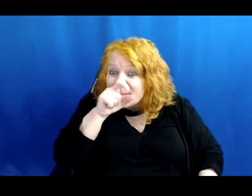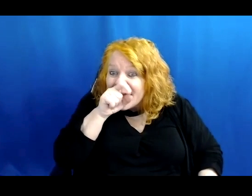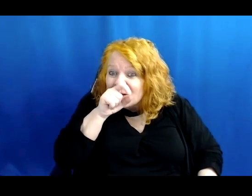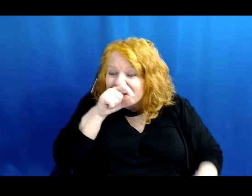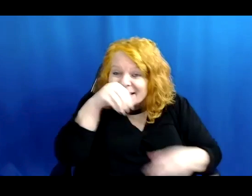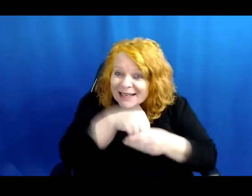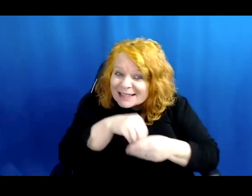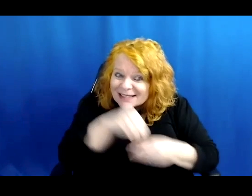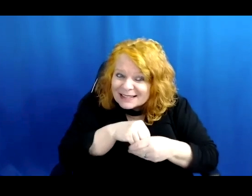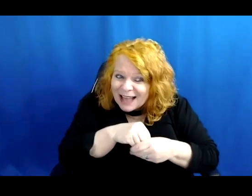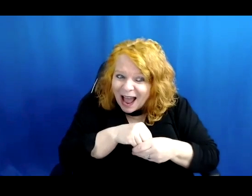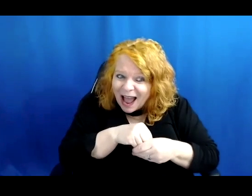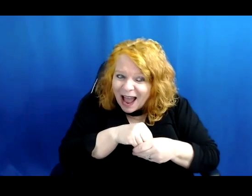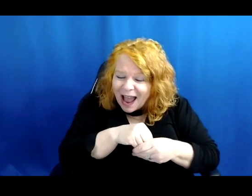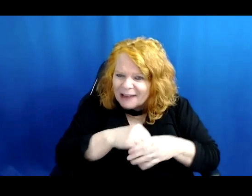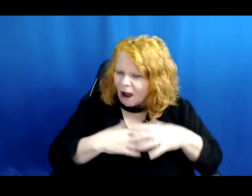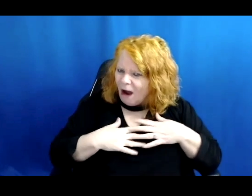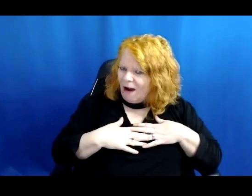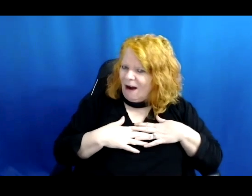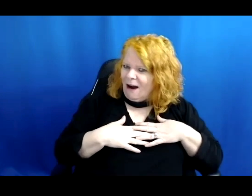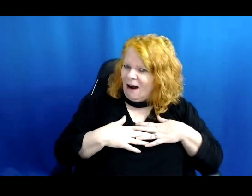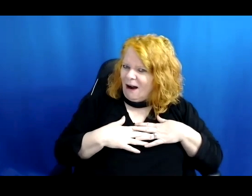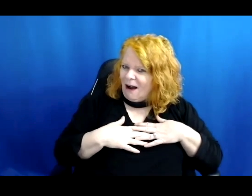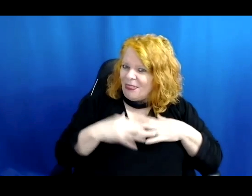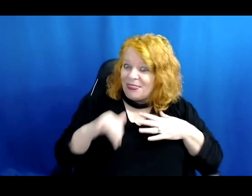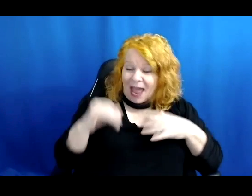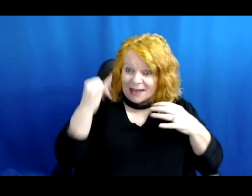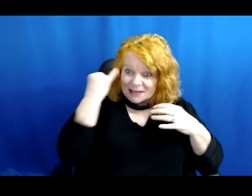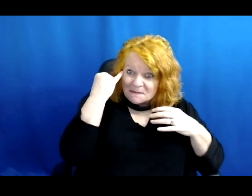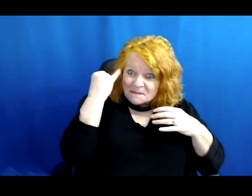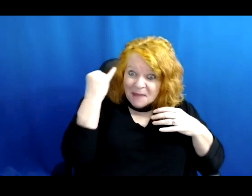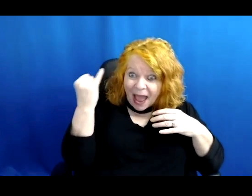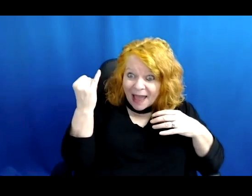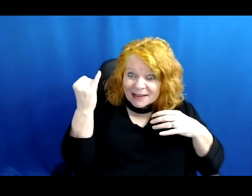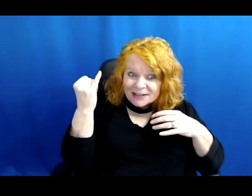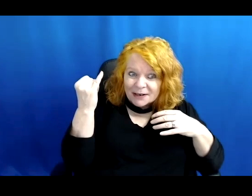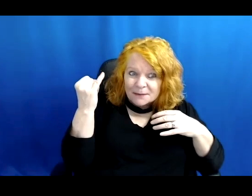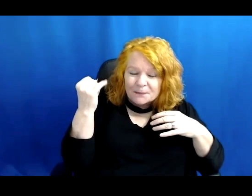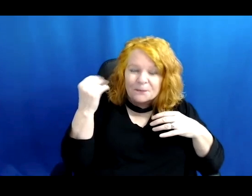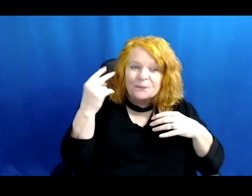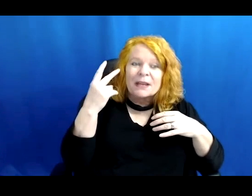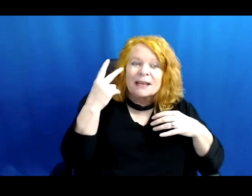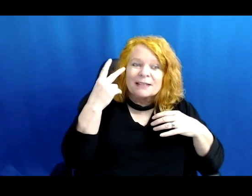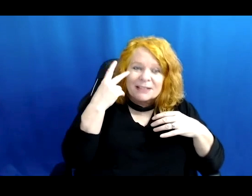really funny! She saw the parrot. I lost my parrot for a